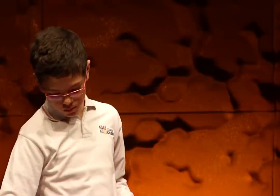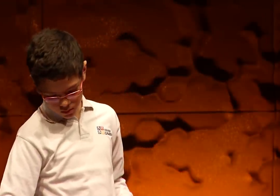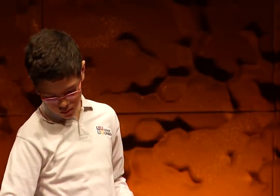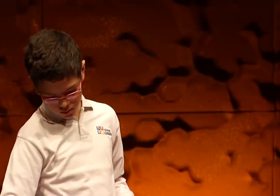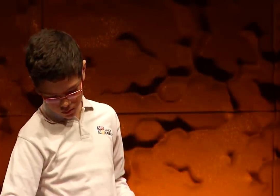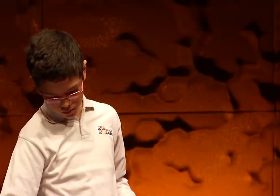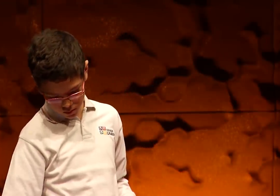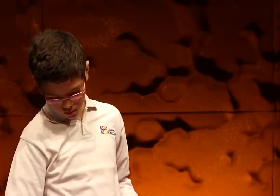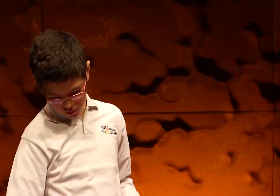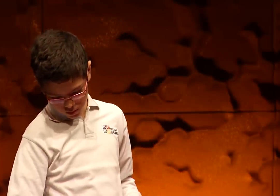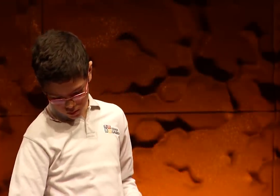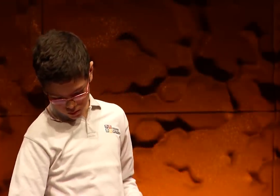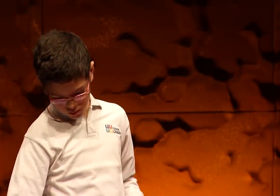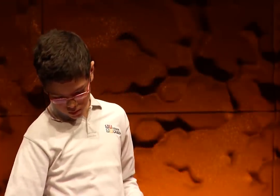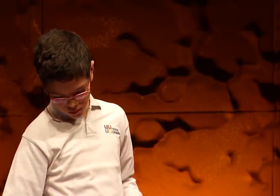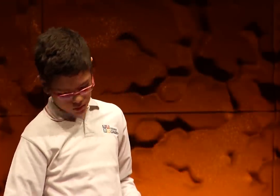which [I will explain later what they mean.]